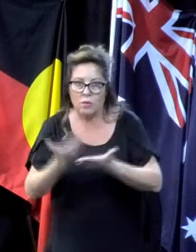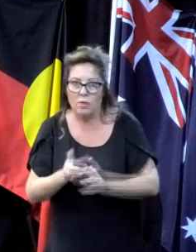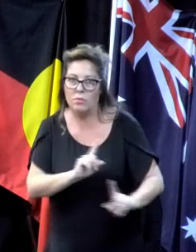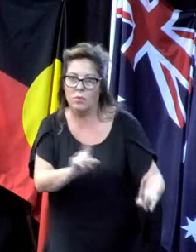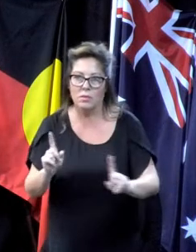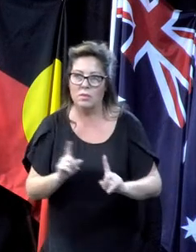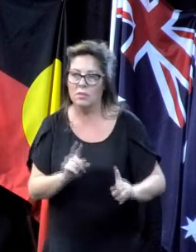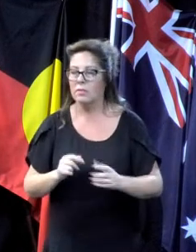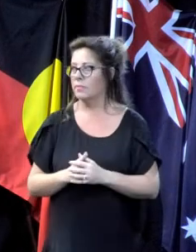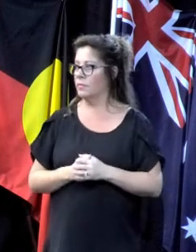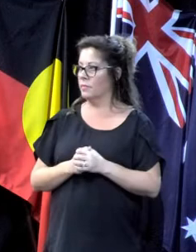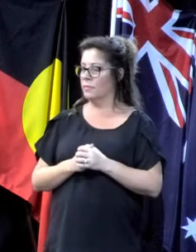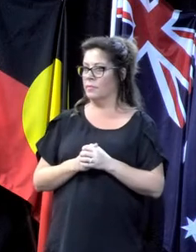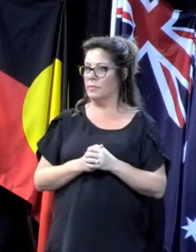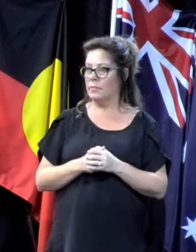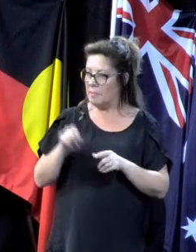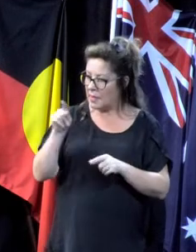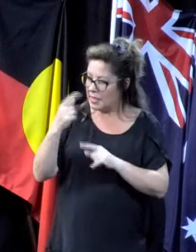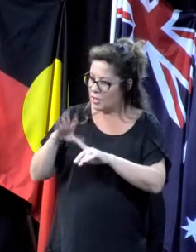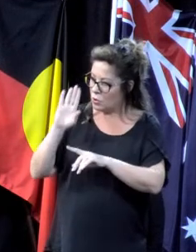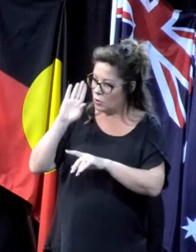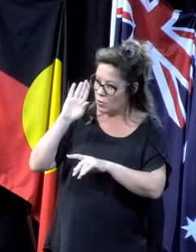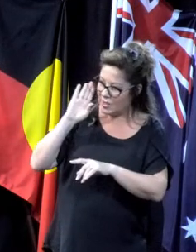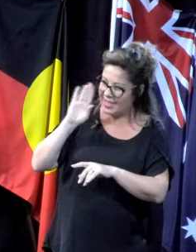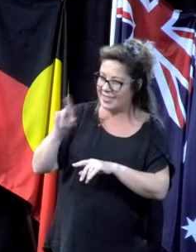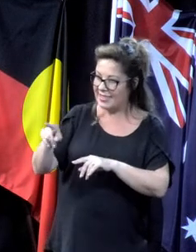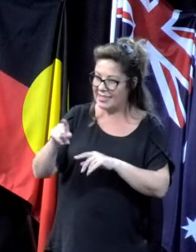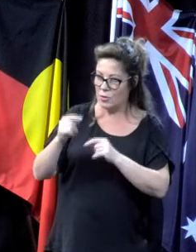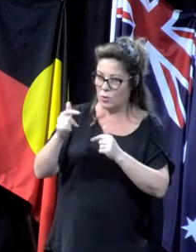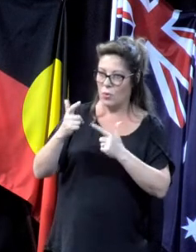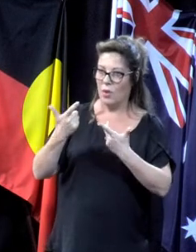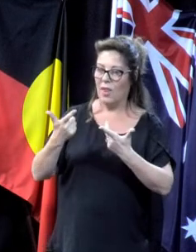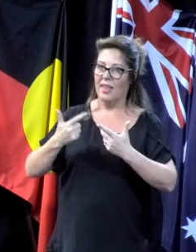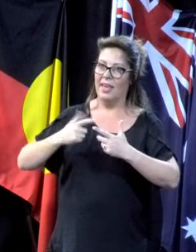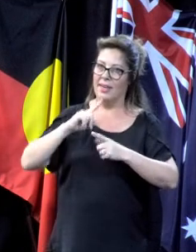I was here, but recalling every detail... I’m talking about the policy statement